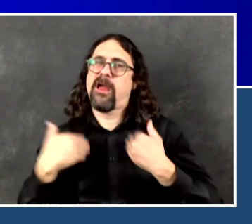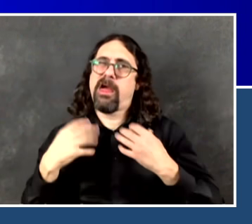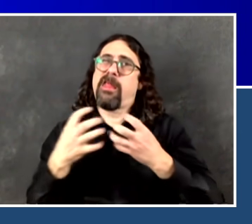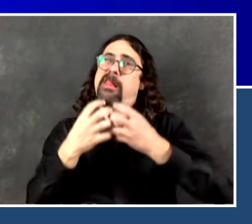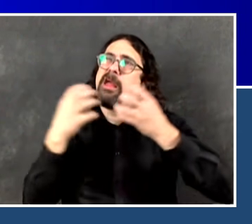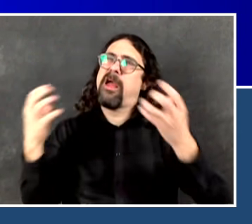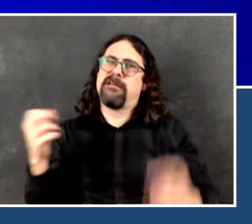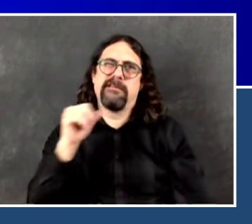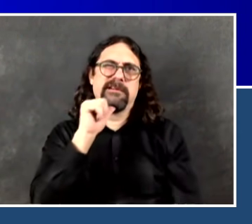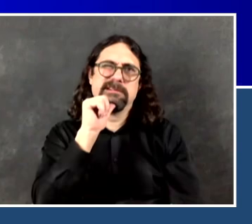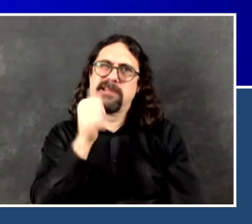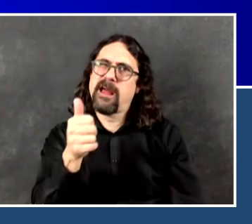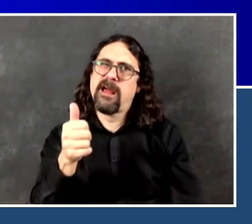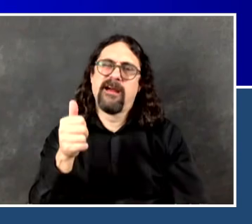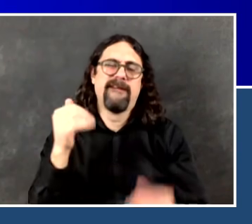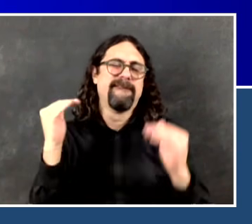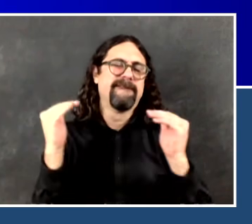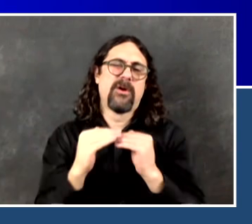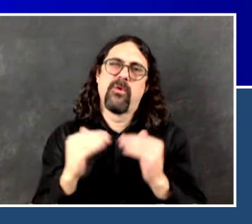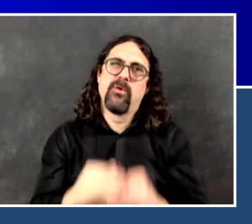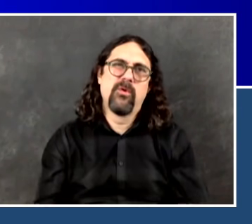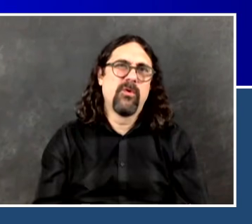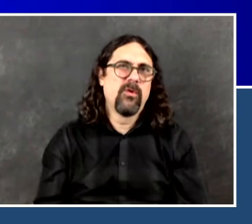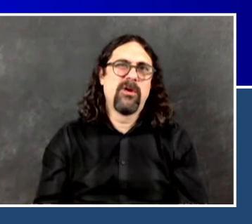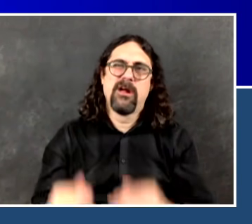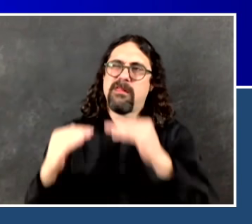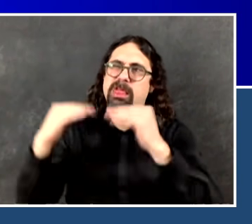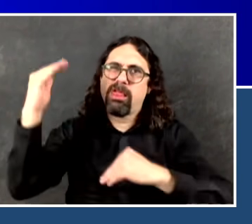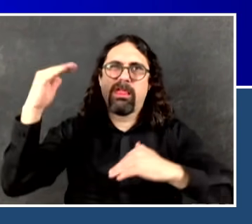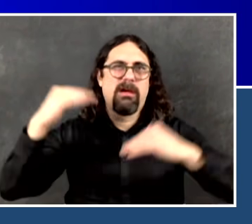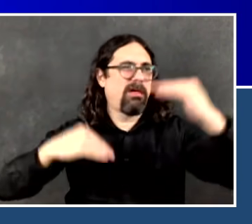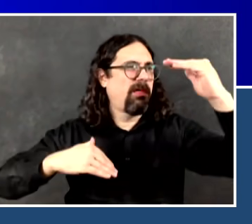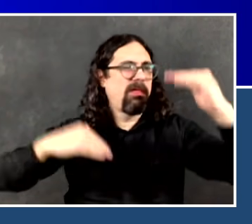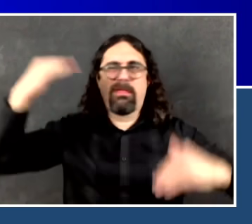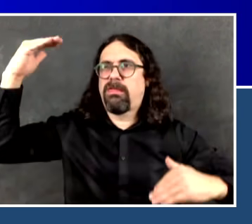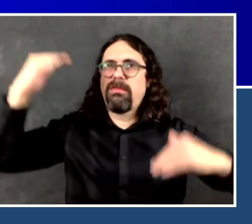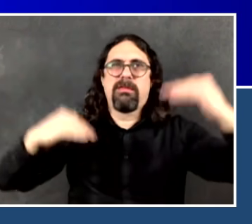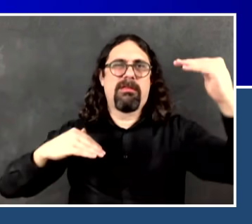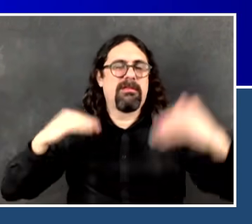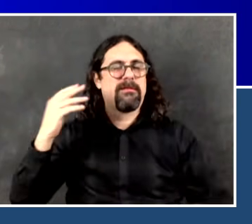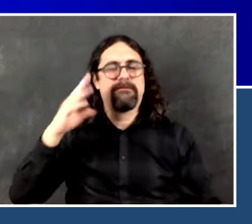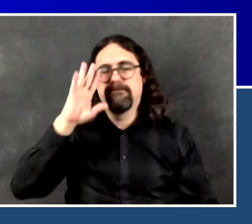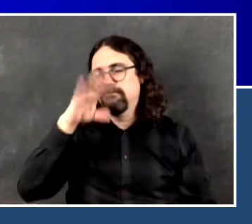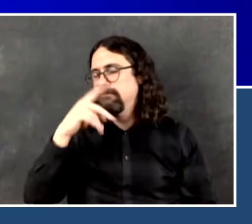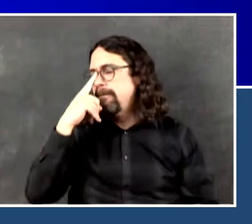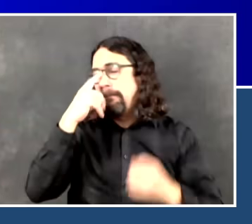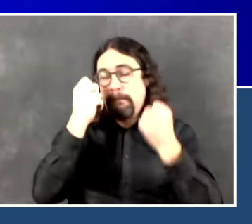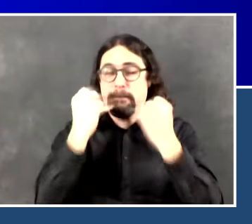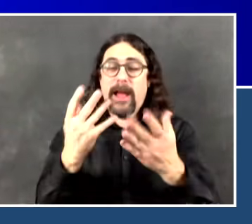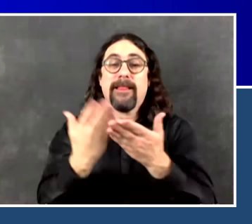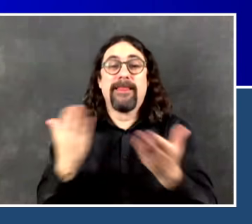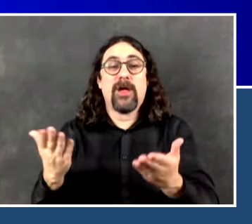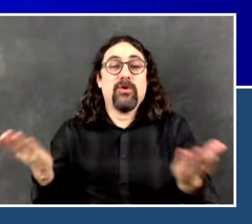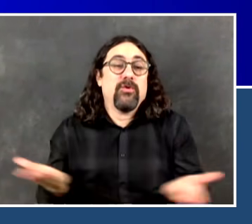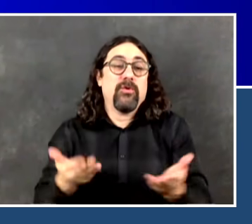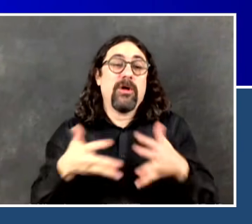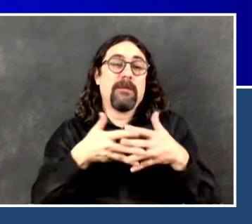OGOD ! THE HEROISM FROM OU HREAH LTCARE WORKERS, OUR FIRST RESPONDERS, THEN ICRIBEDLE THINGS PEOPLE HAVE DONE FOR EACH OTHER IN THE COMMUNITY AND